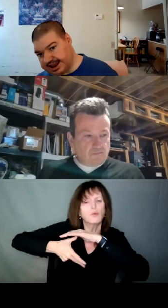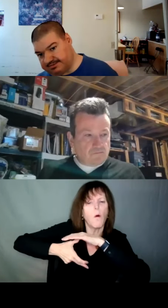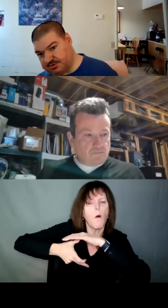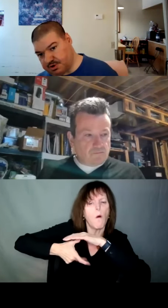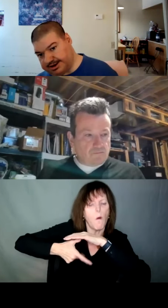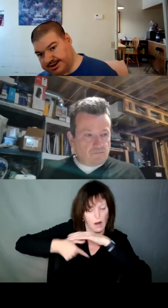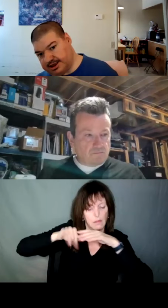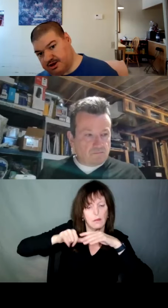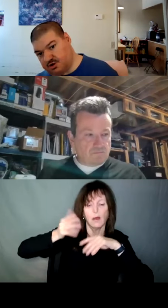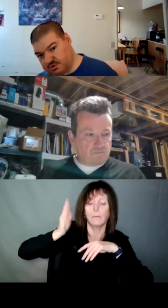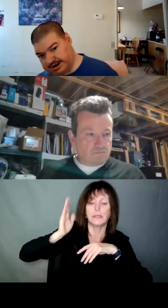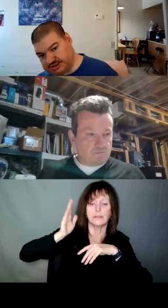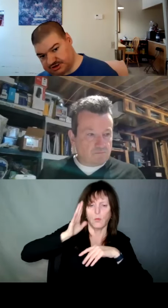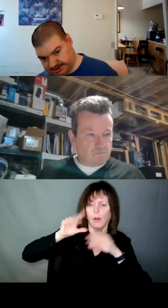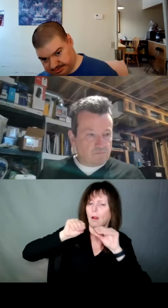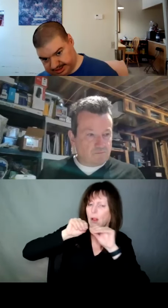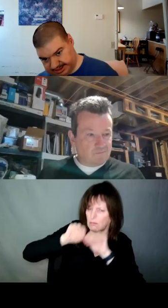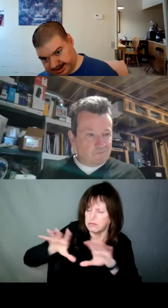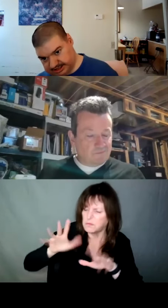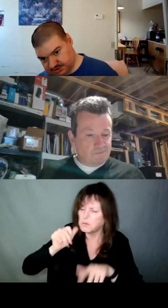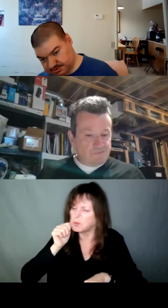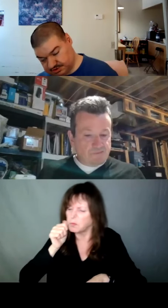event